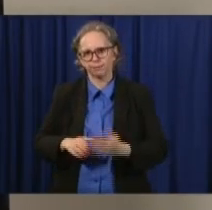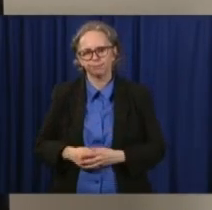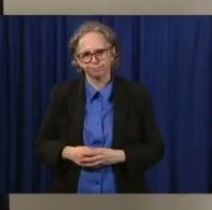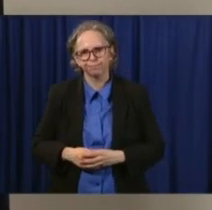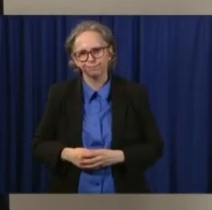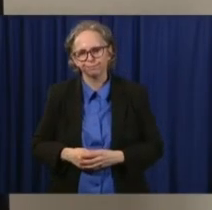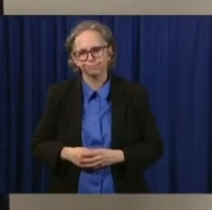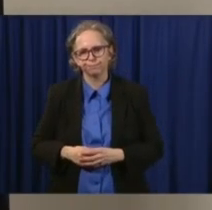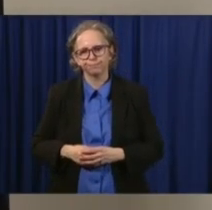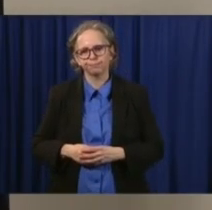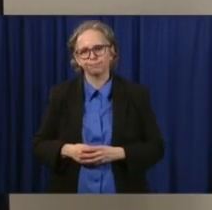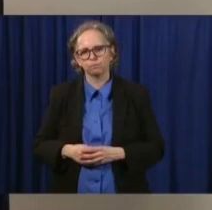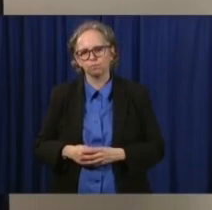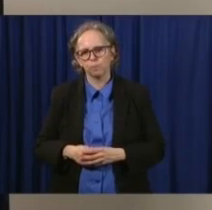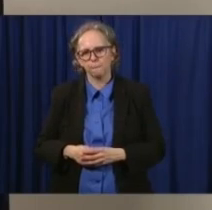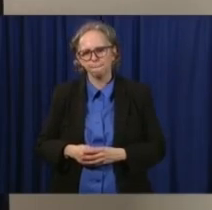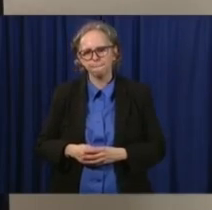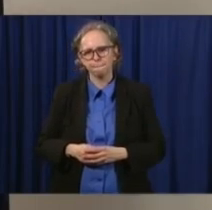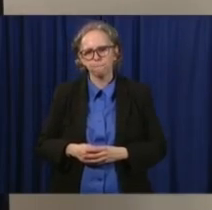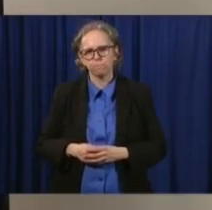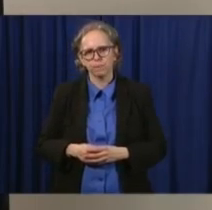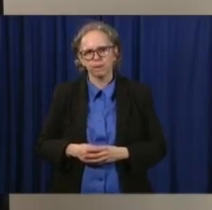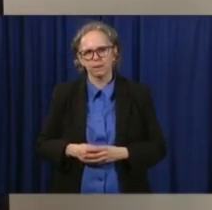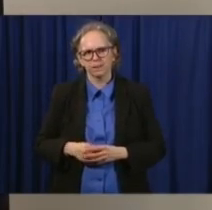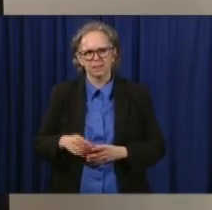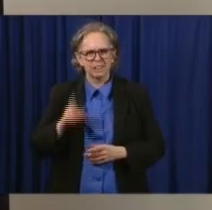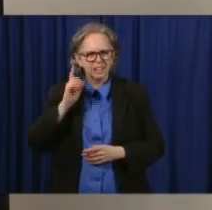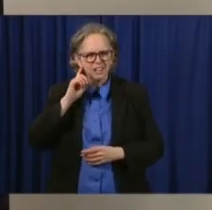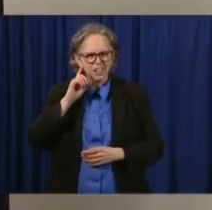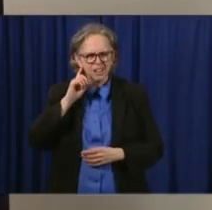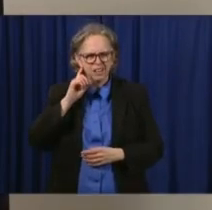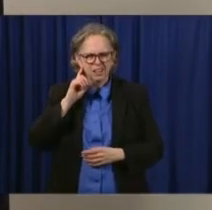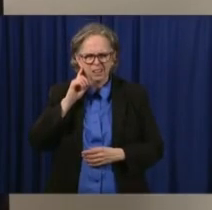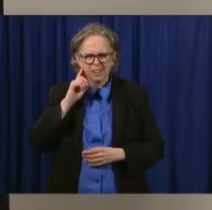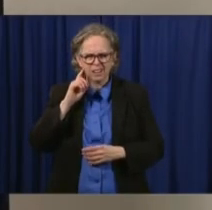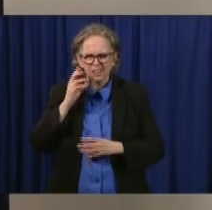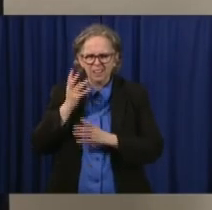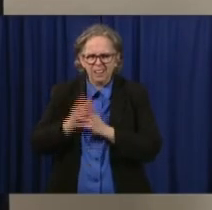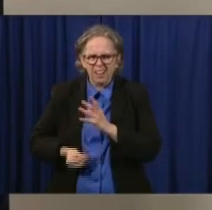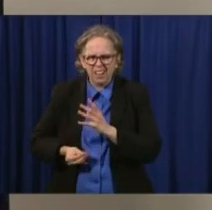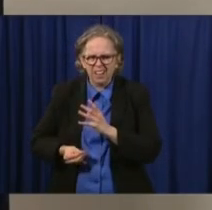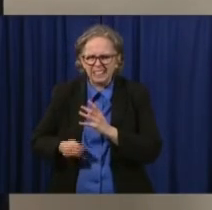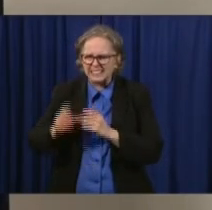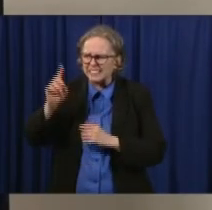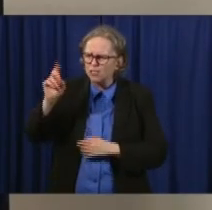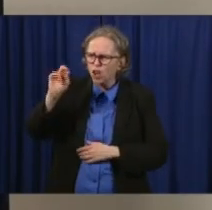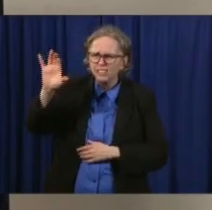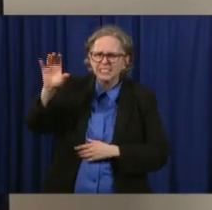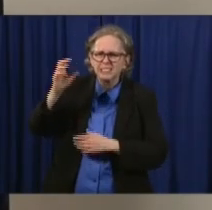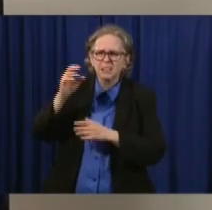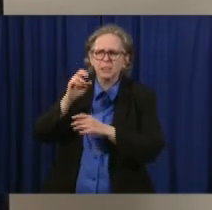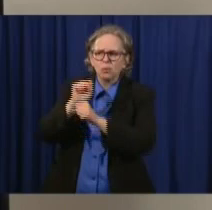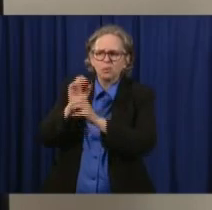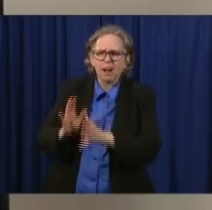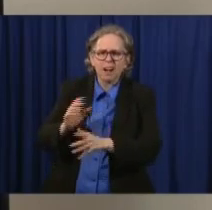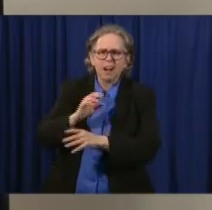AT THIS POINT 1657 OHIOANS THAT WE HAVE LOST TWO COVID-19 . I